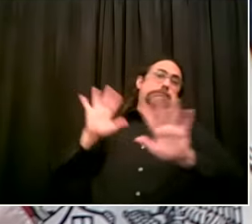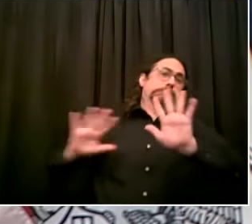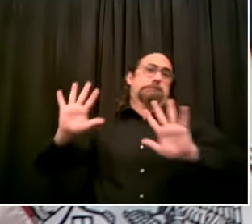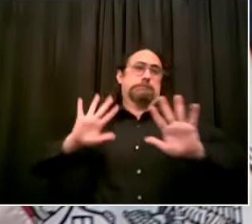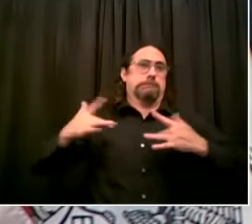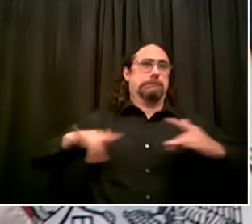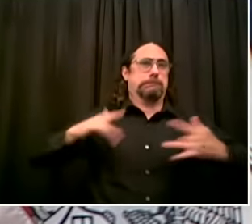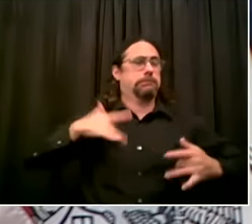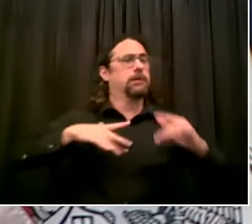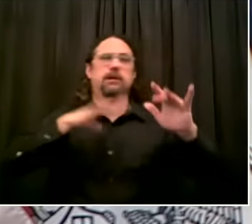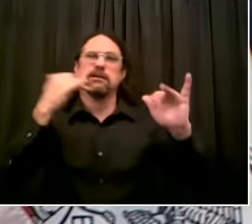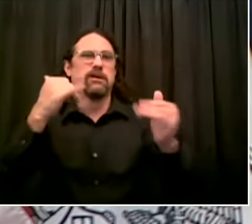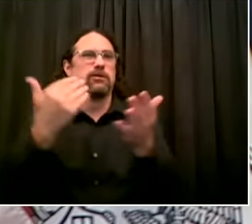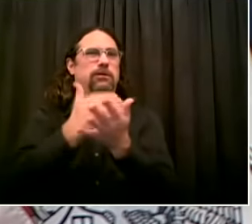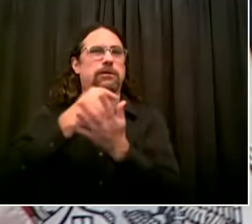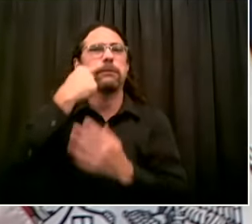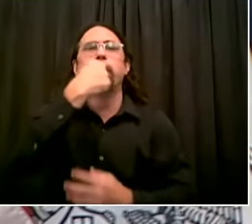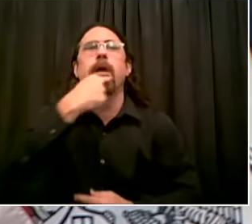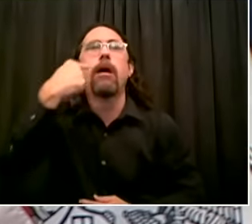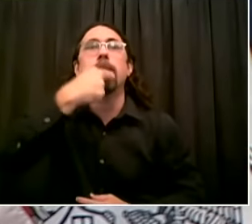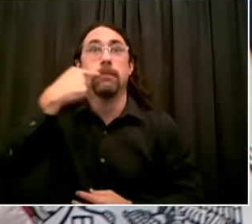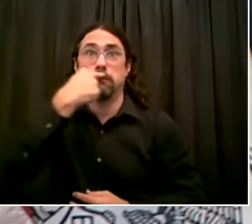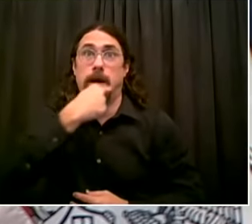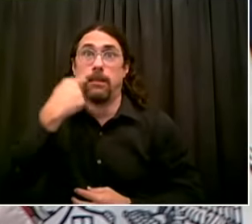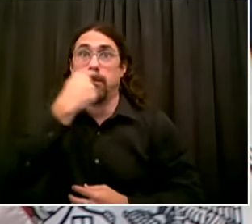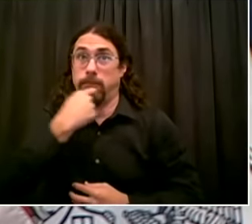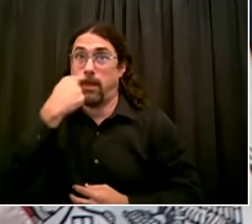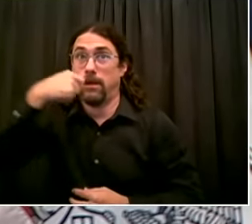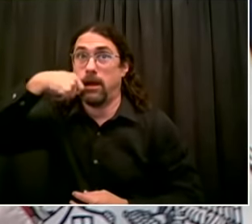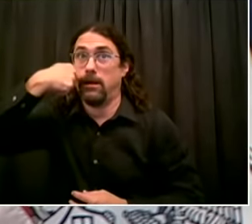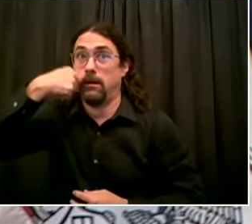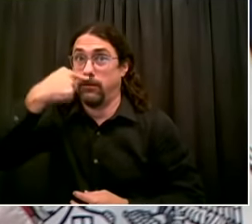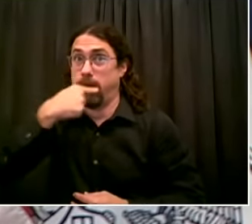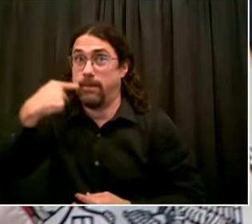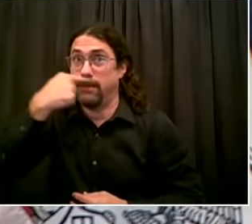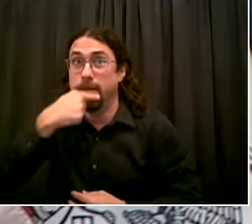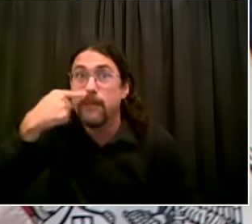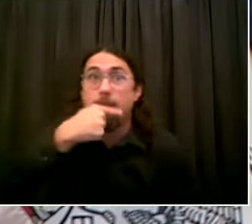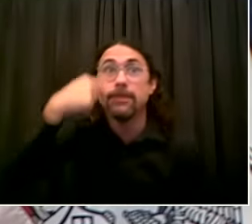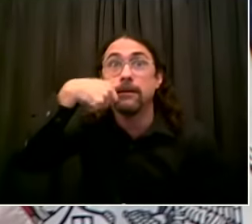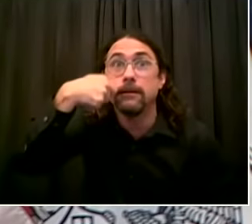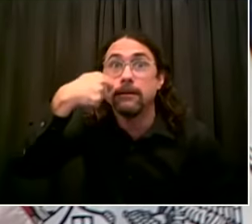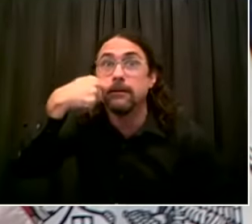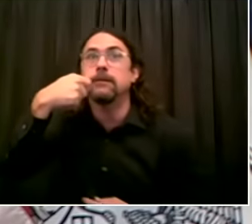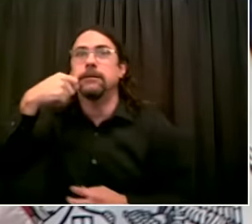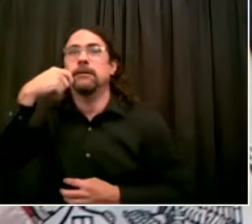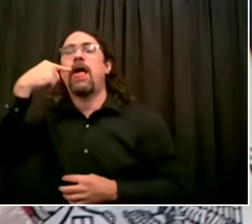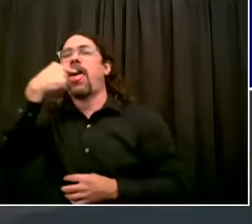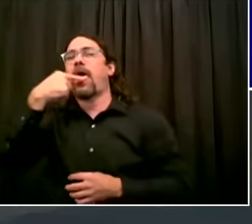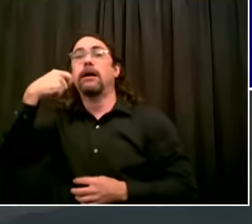IS THE THING THAT EVERYONE CAN DO. GO GET TESTED. FOR EVERYONE IN